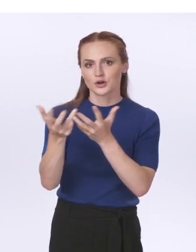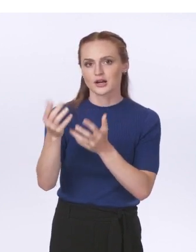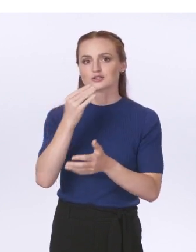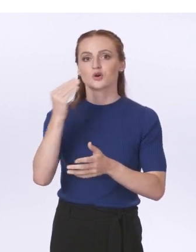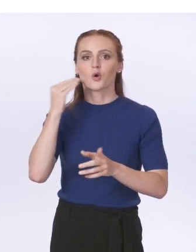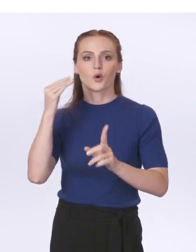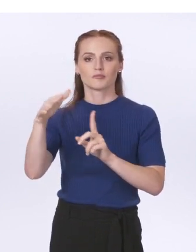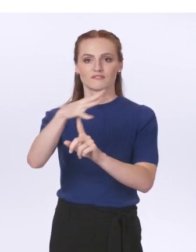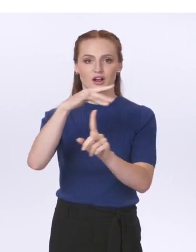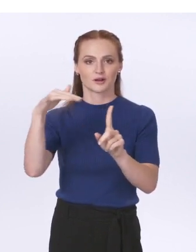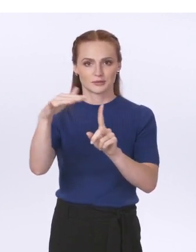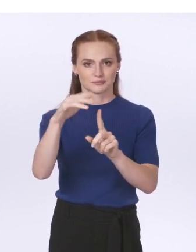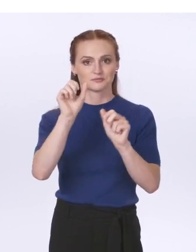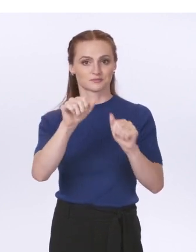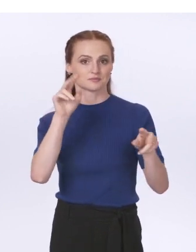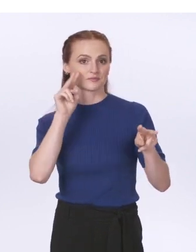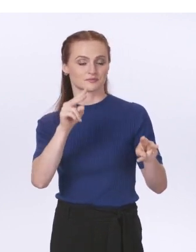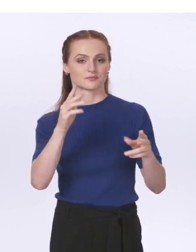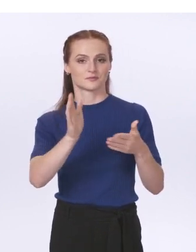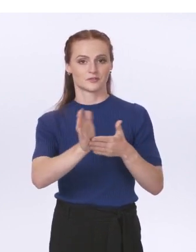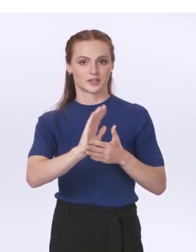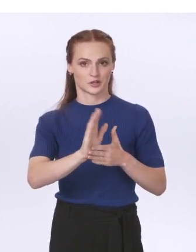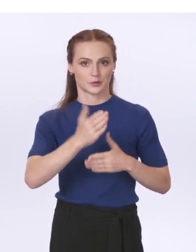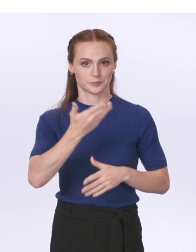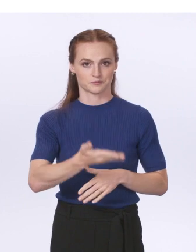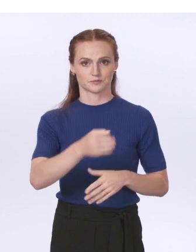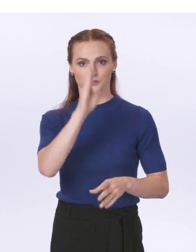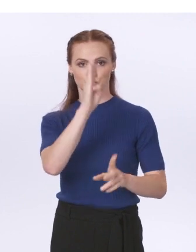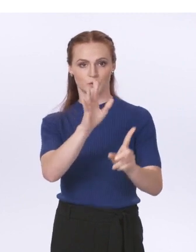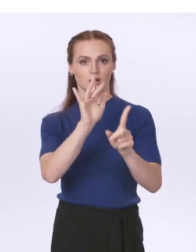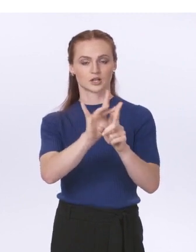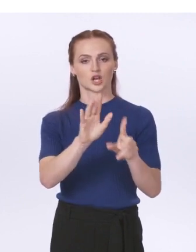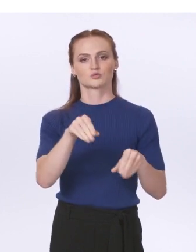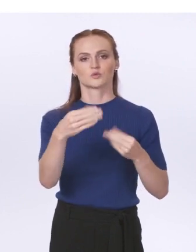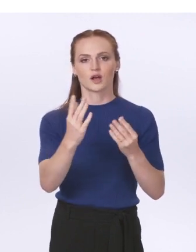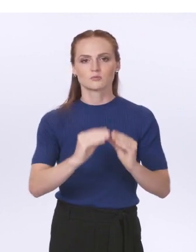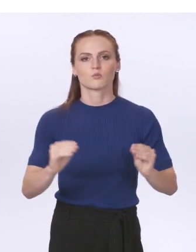As you can see in the video here, direct touch provides much more immersiveness